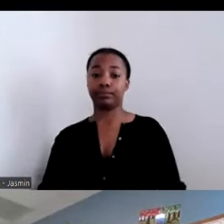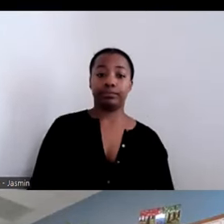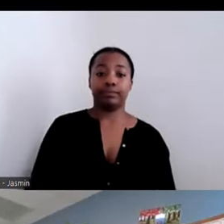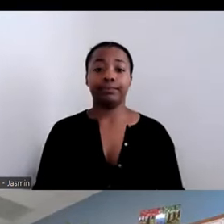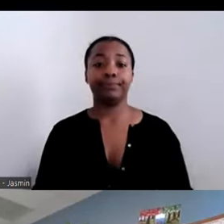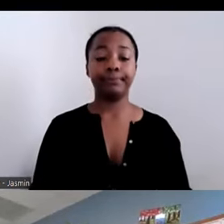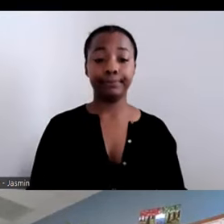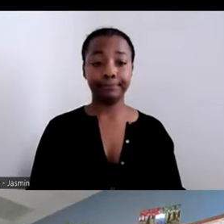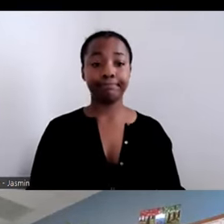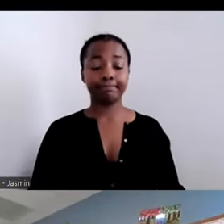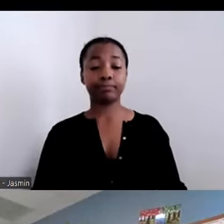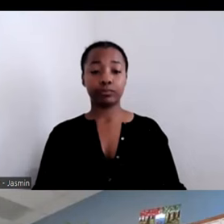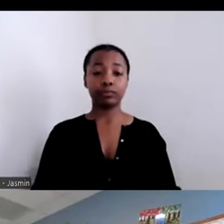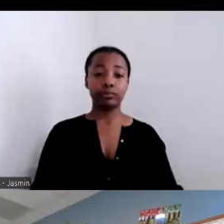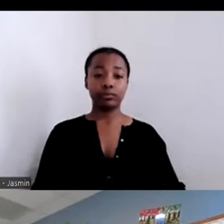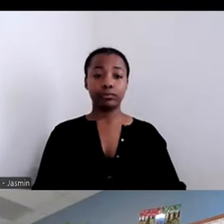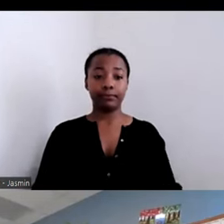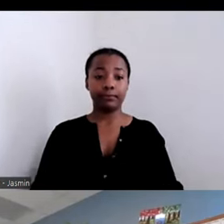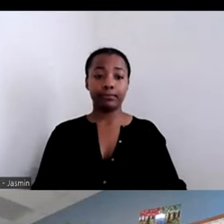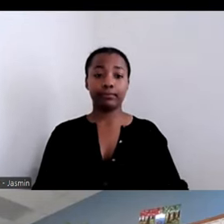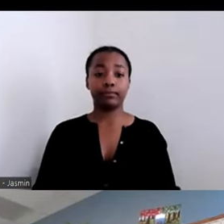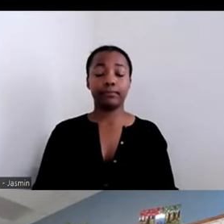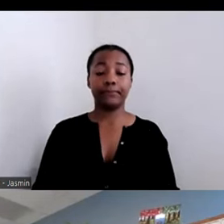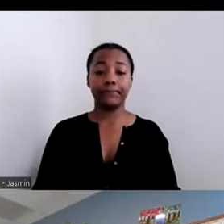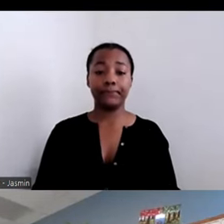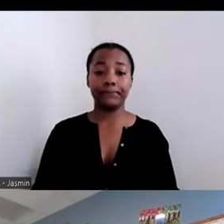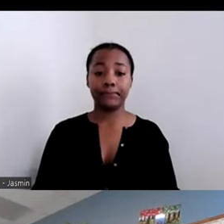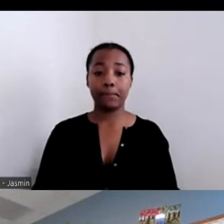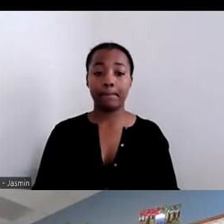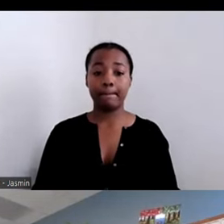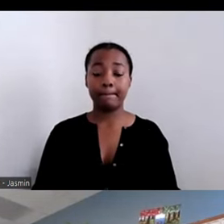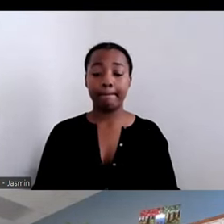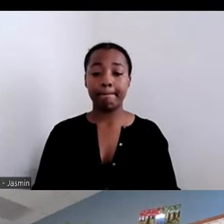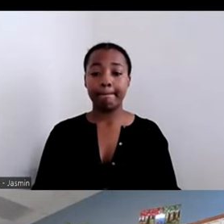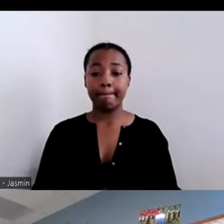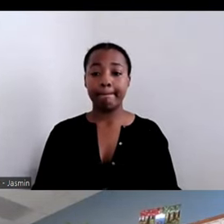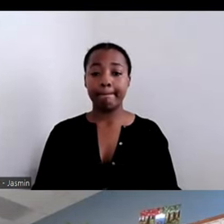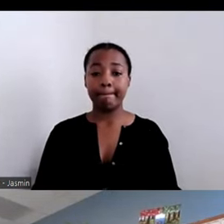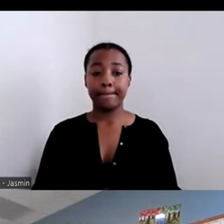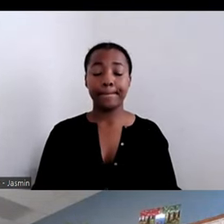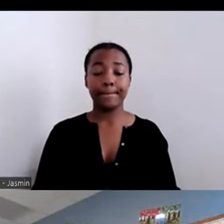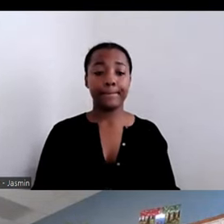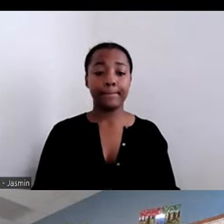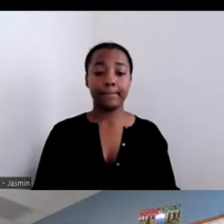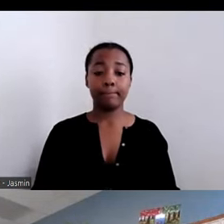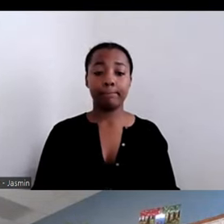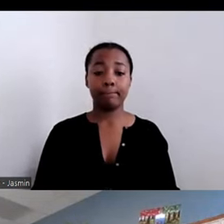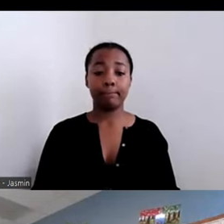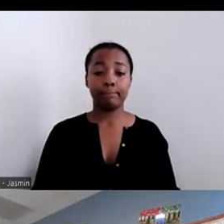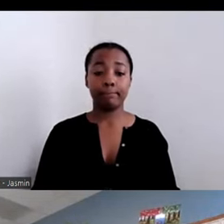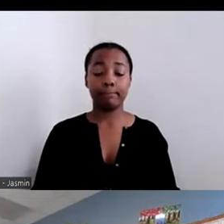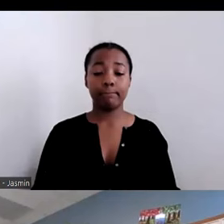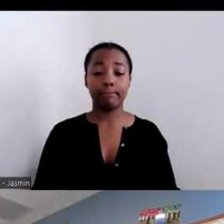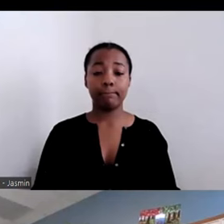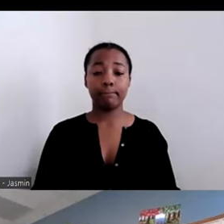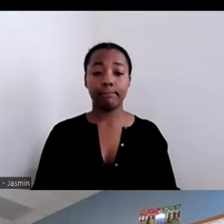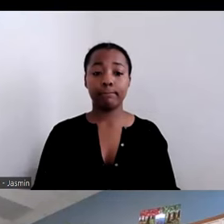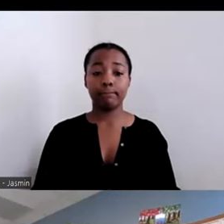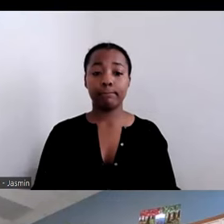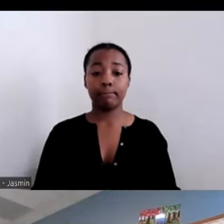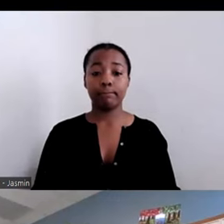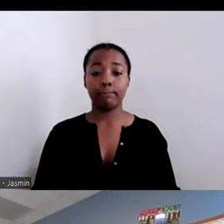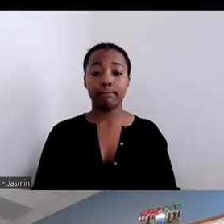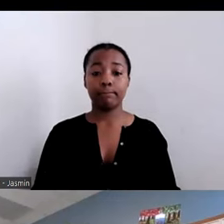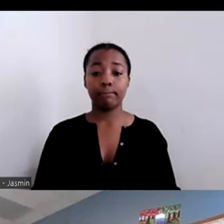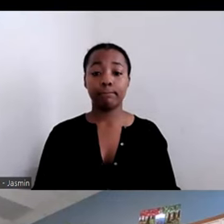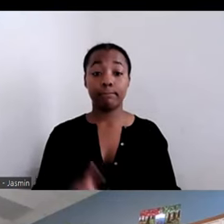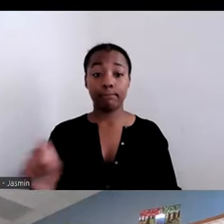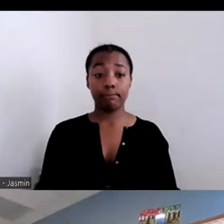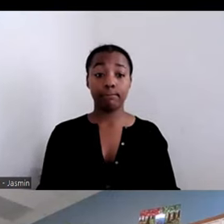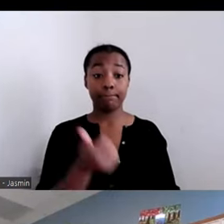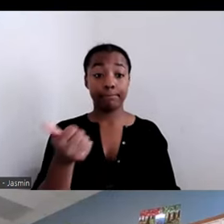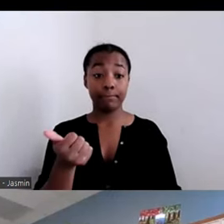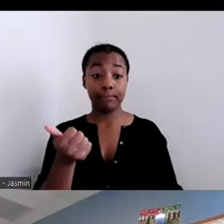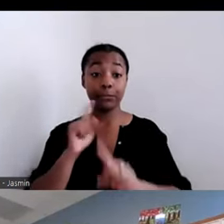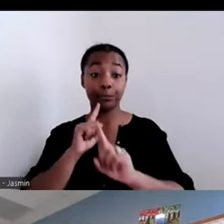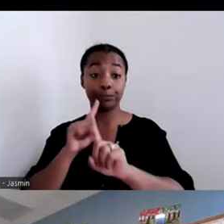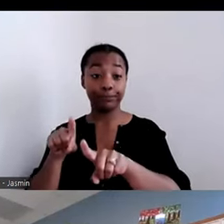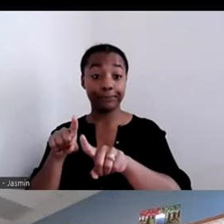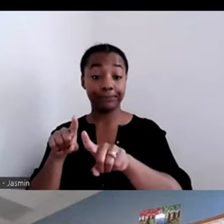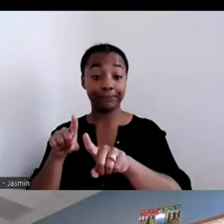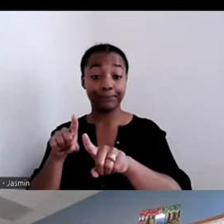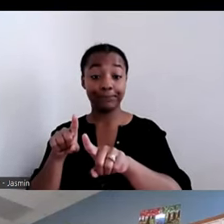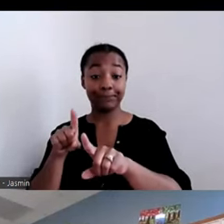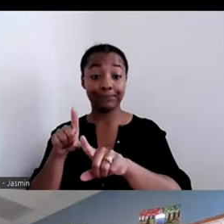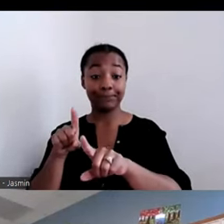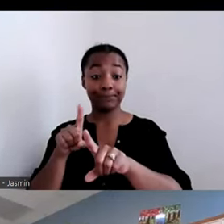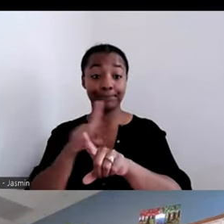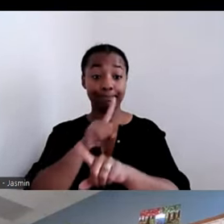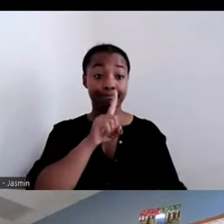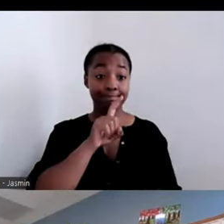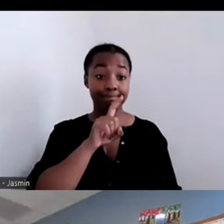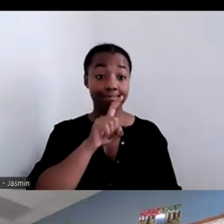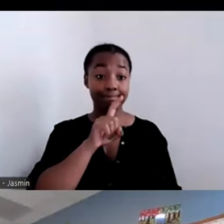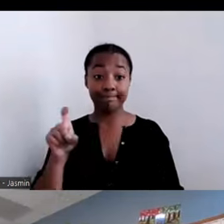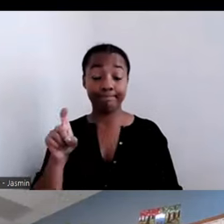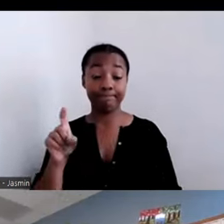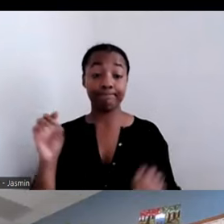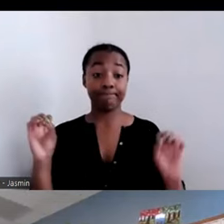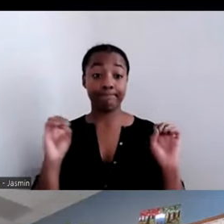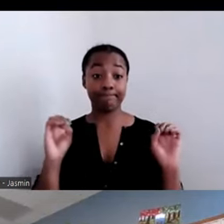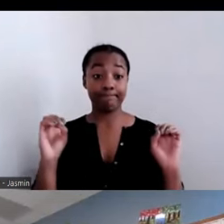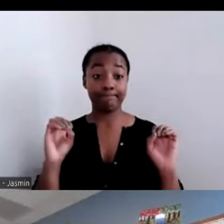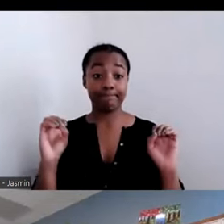ERICA McFADDEN: Did anyone have any responses for that question? Okay, we